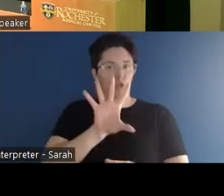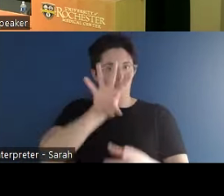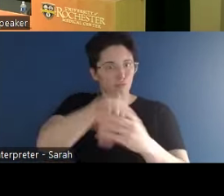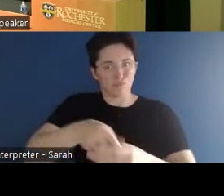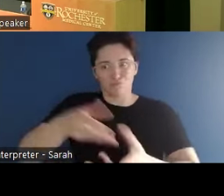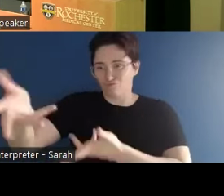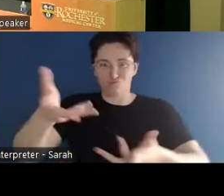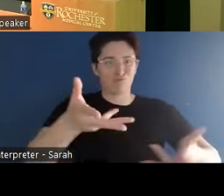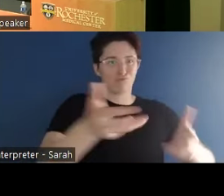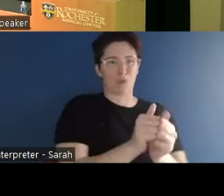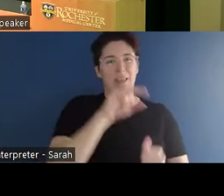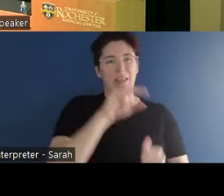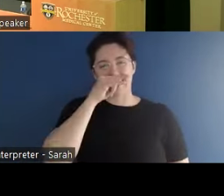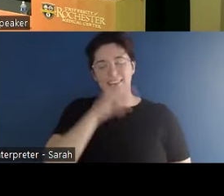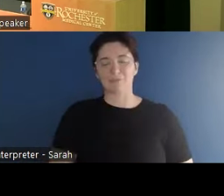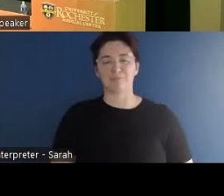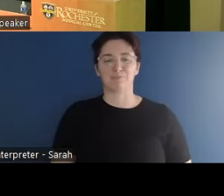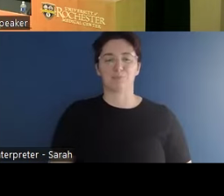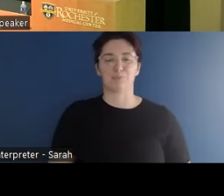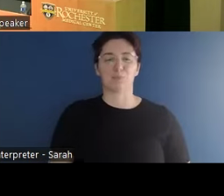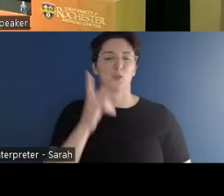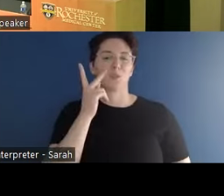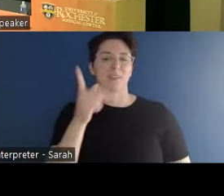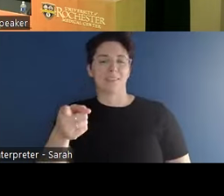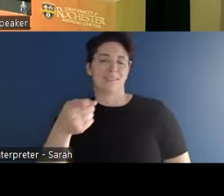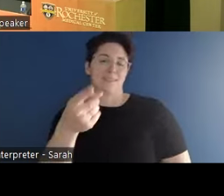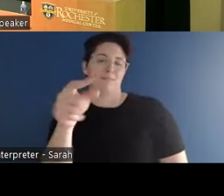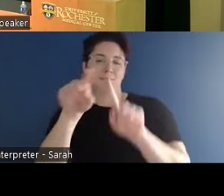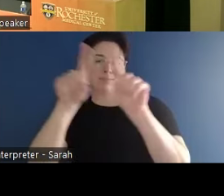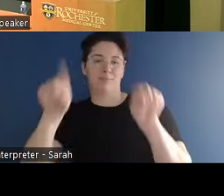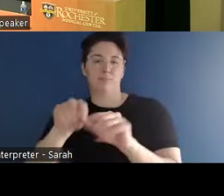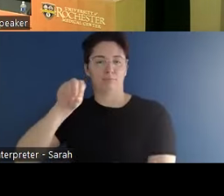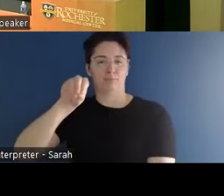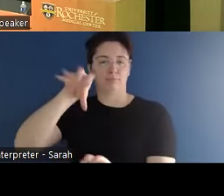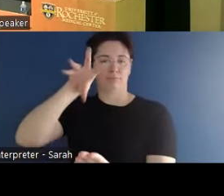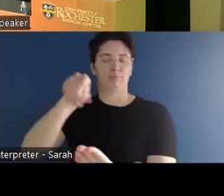from the video so you can see a little example of a screen capture of one of the kids from the video